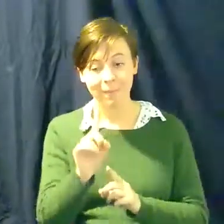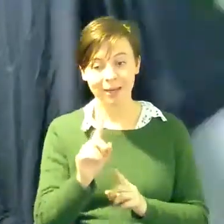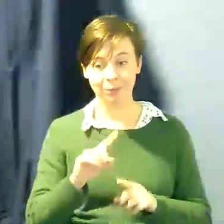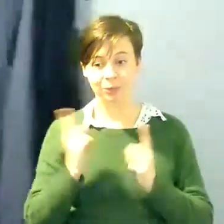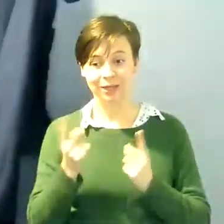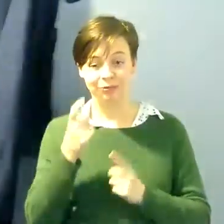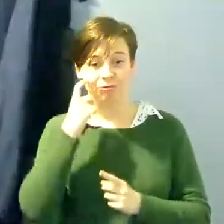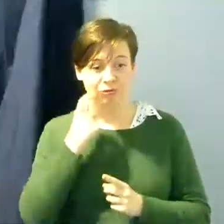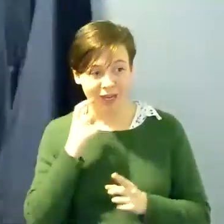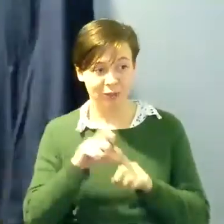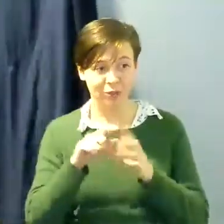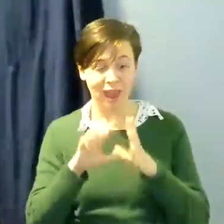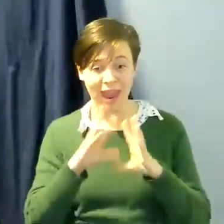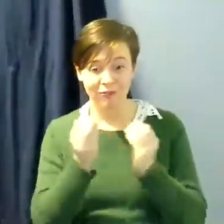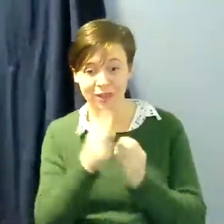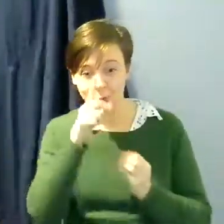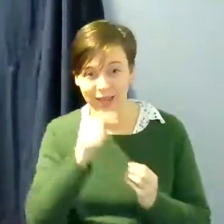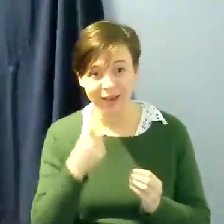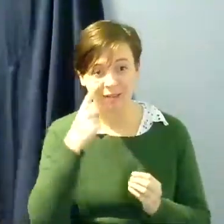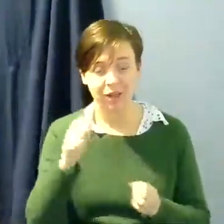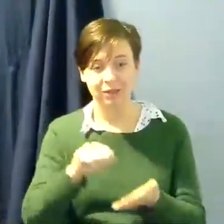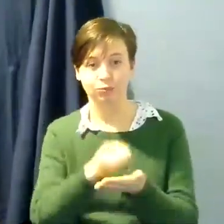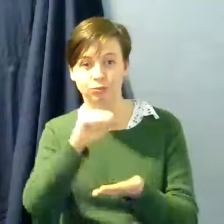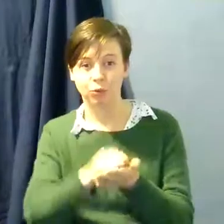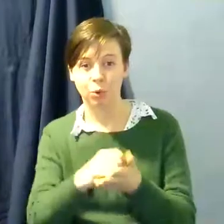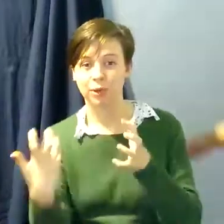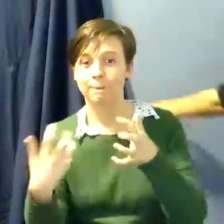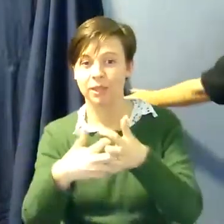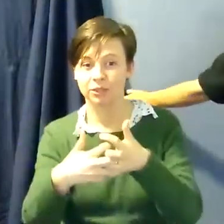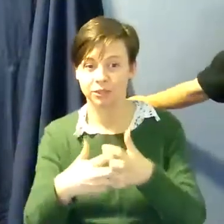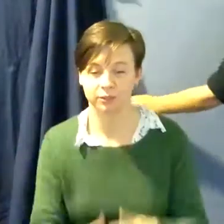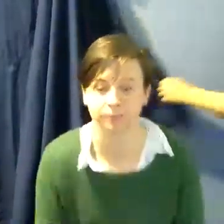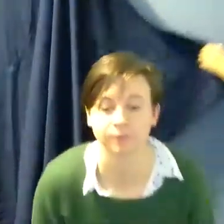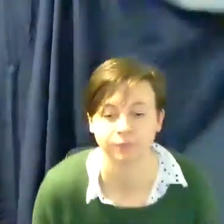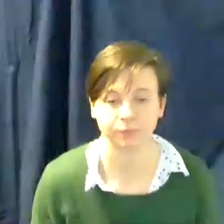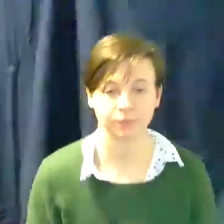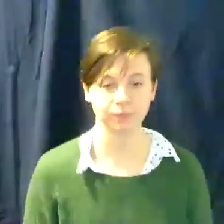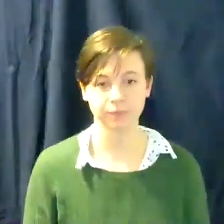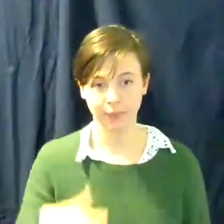say there are many possibilities